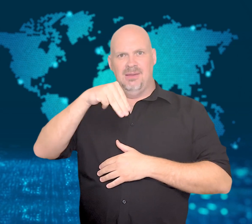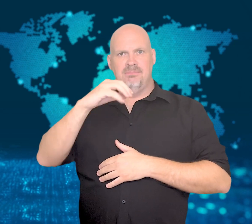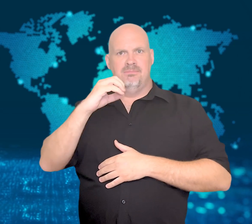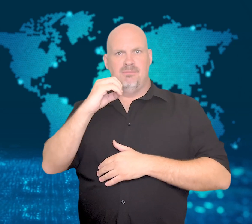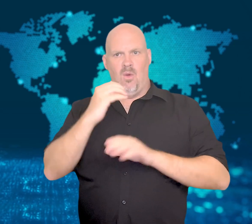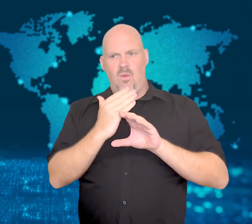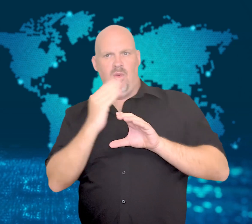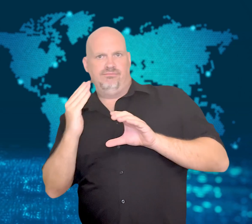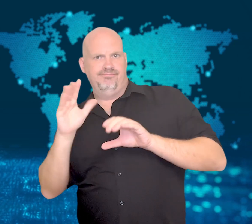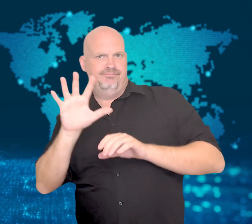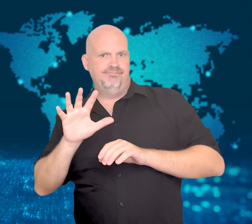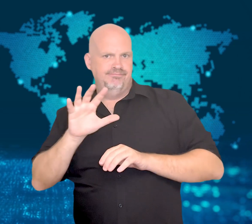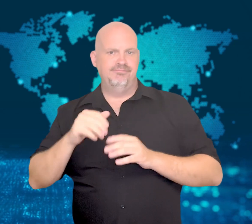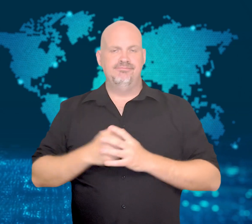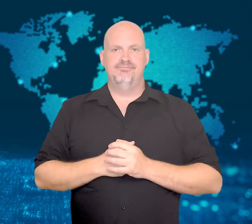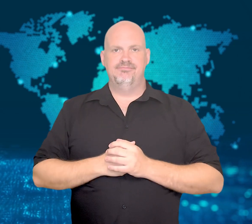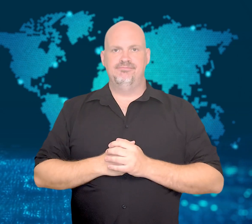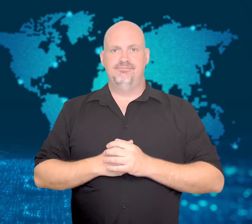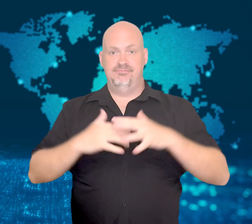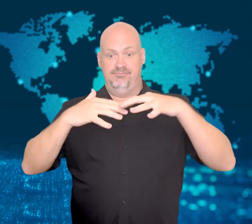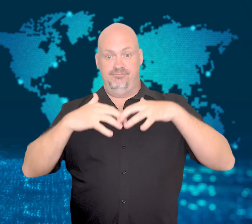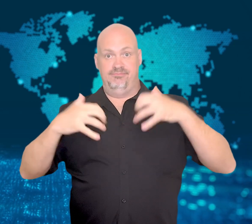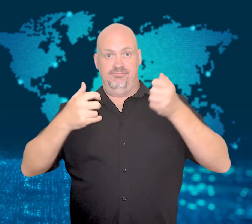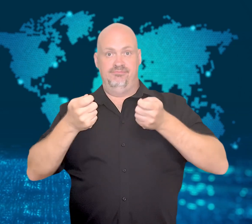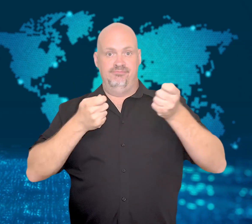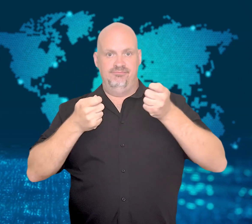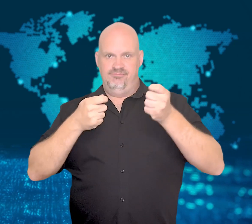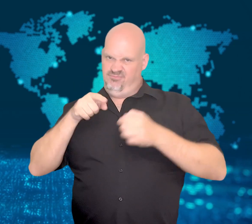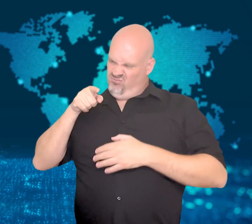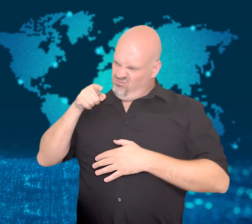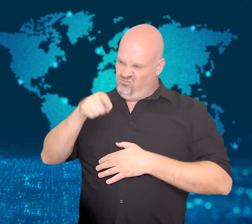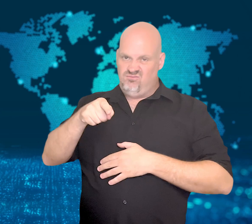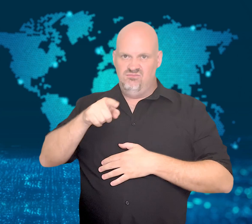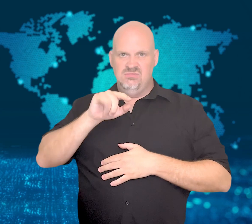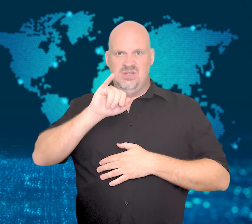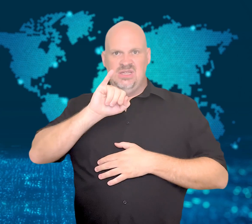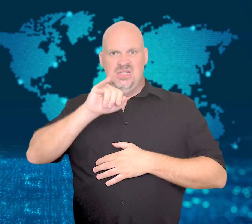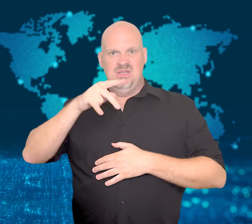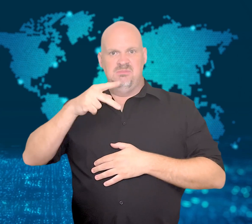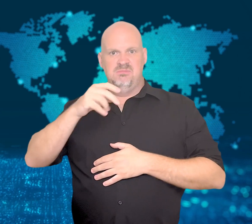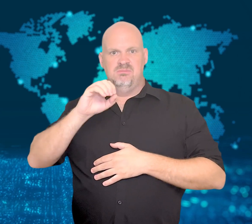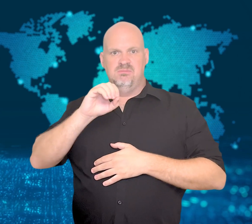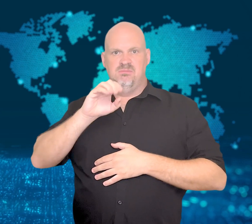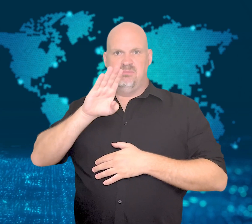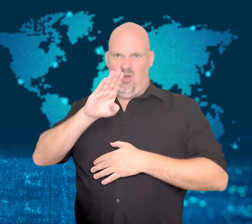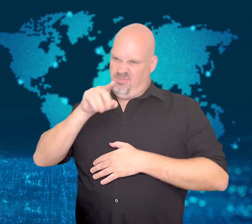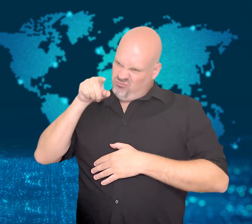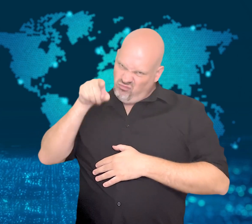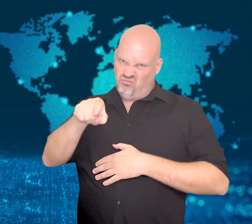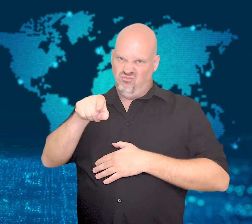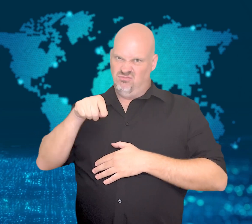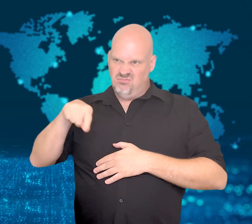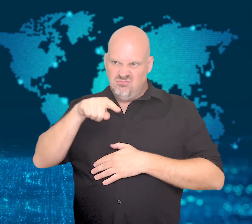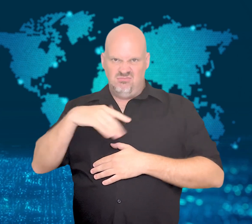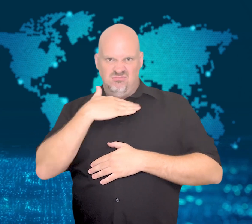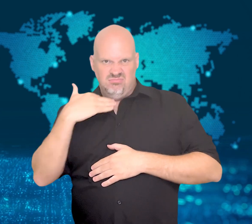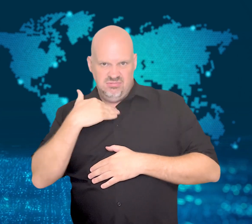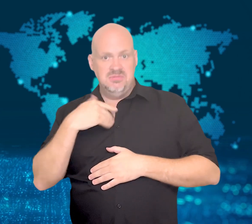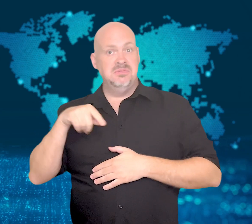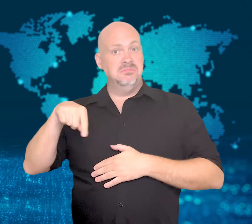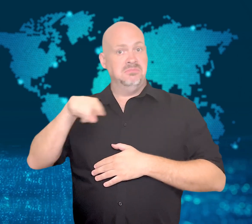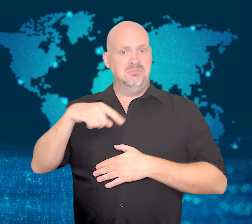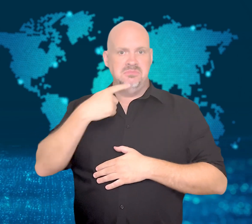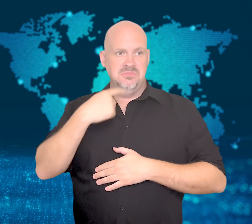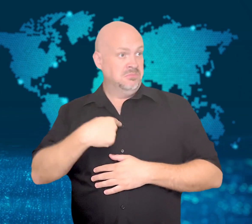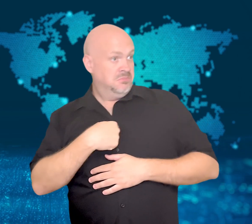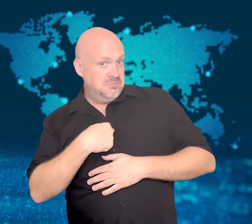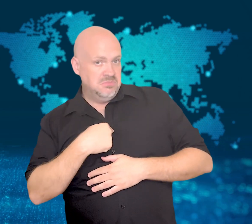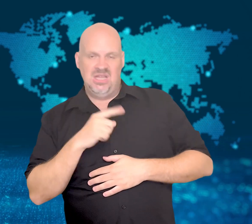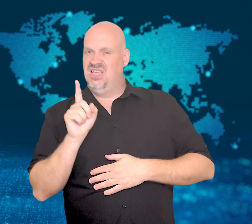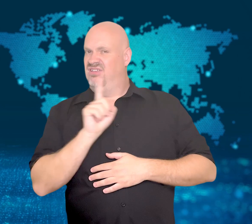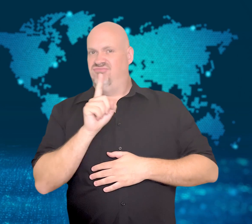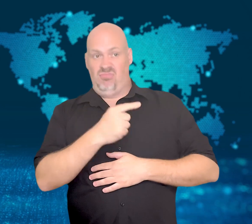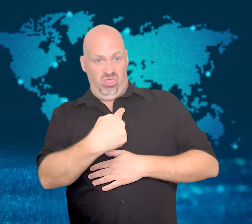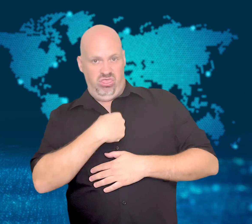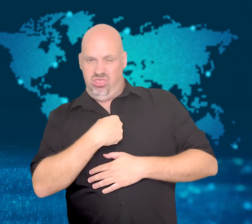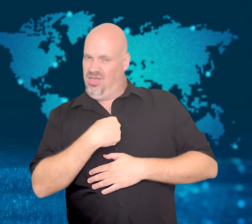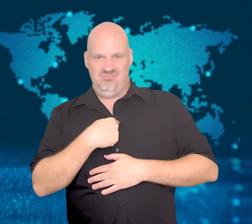Earlier this month, gunmen also killed and beheaded two soldiers in the neighboring state of Imo.